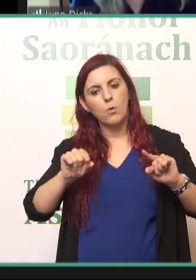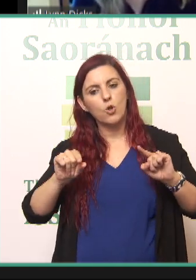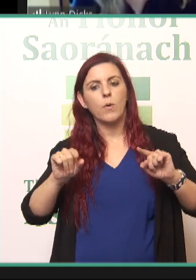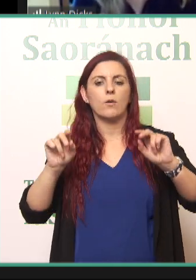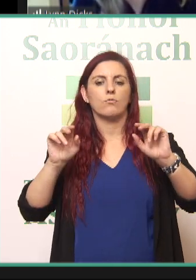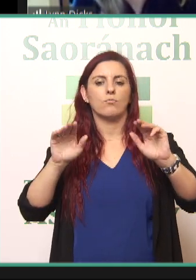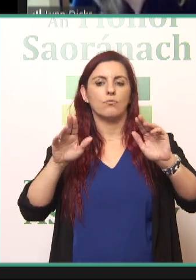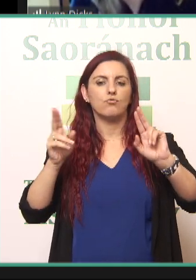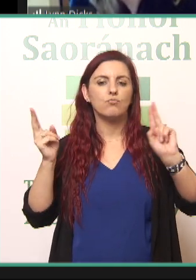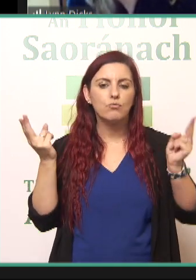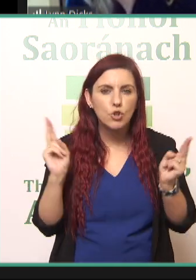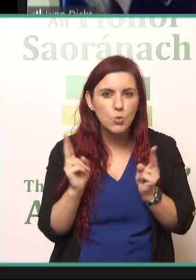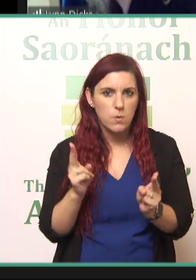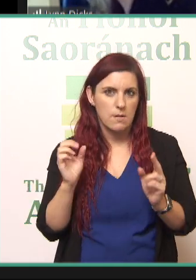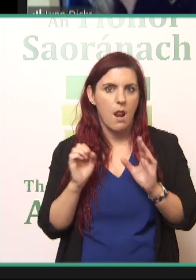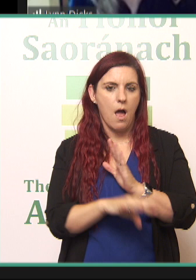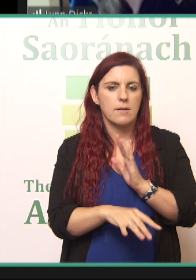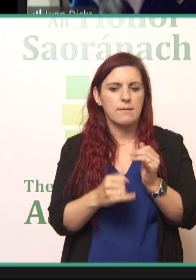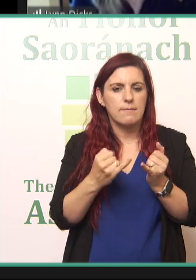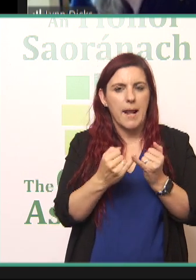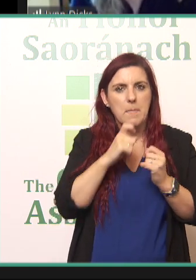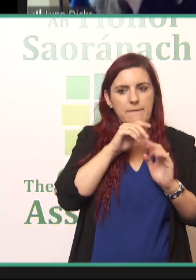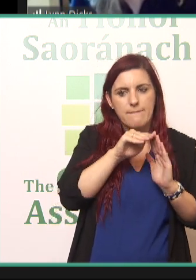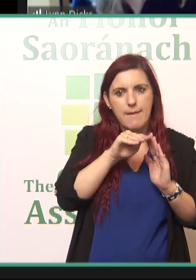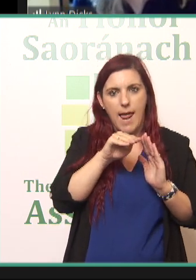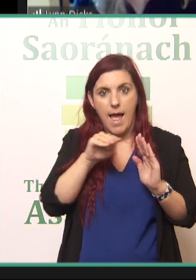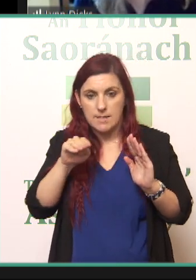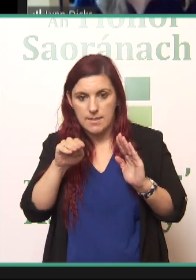loss of biodiversity you can kind of flatten the curve if you like but if we want to actually get